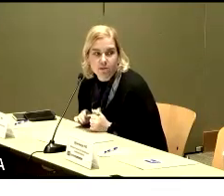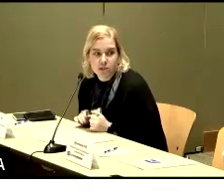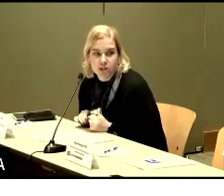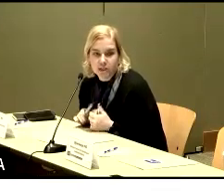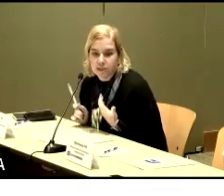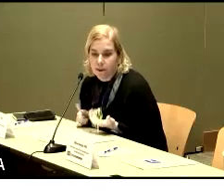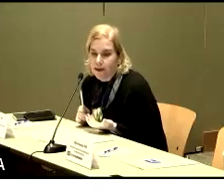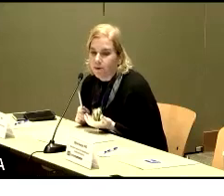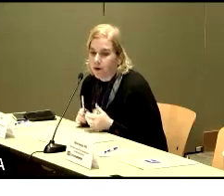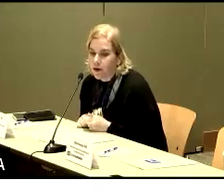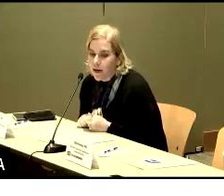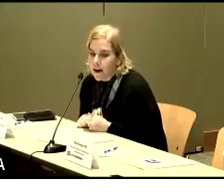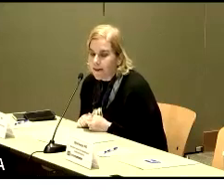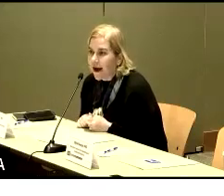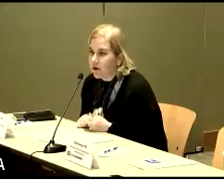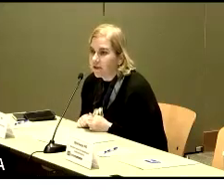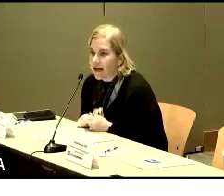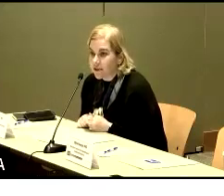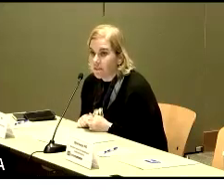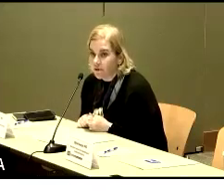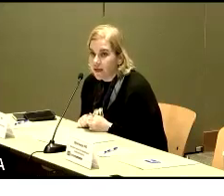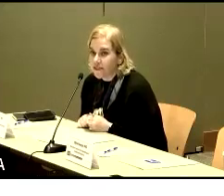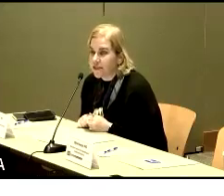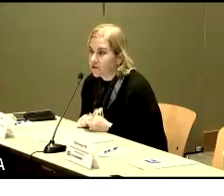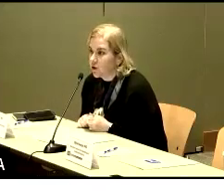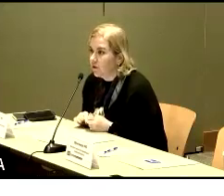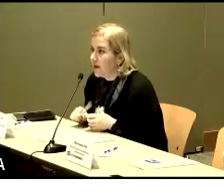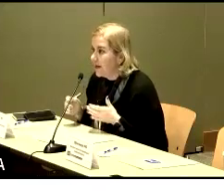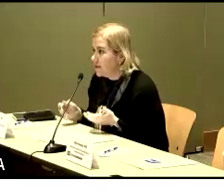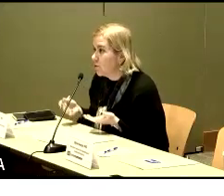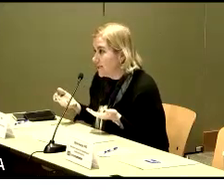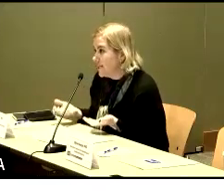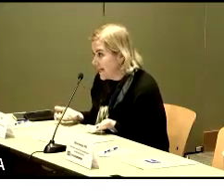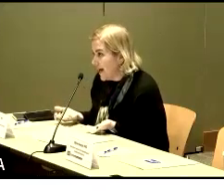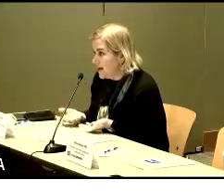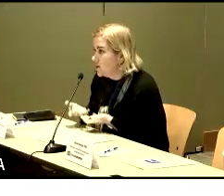There was just a paper out in the last couple of weeks that showed that, in 2010,